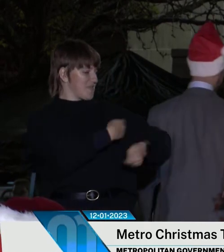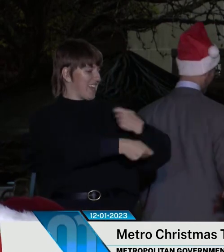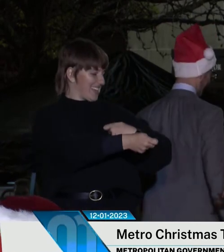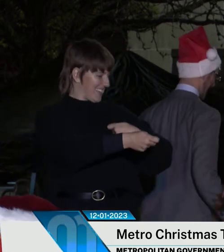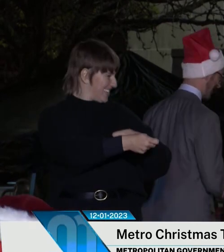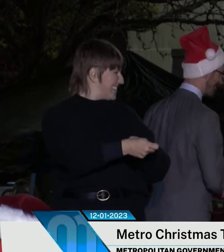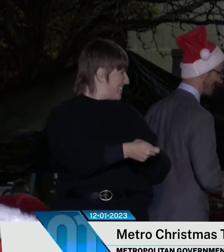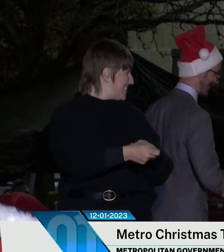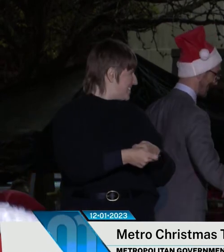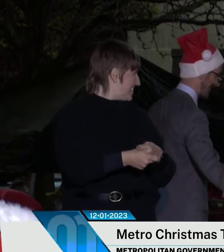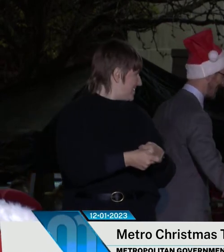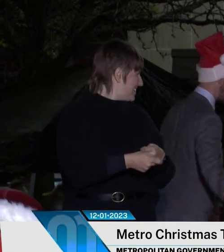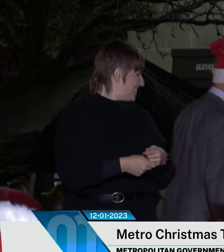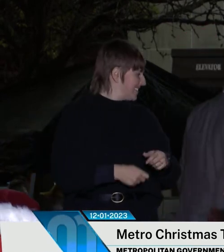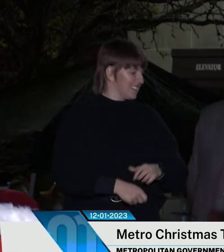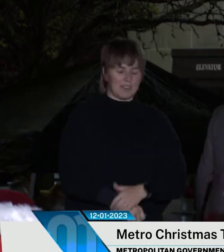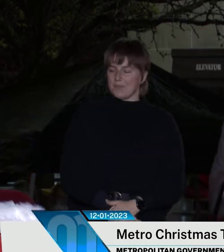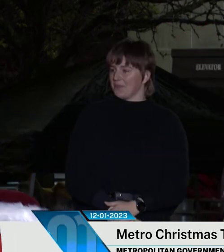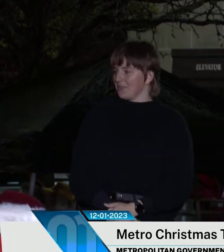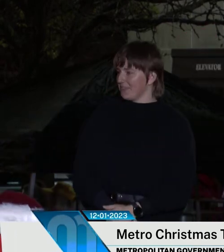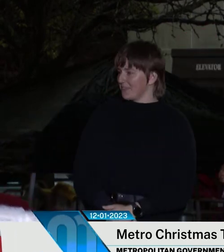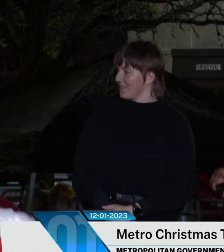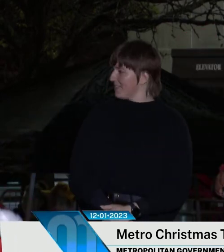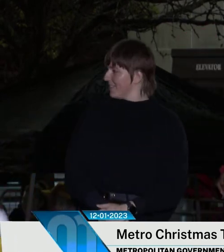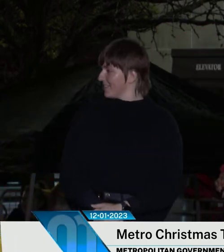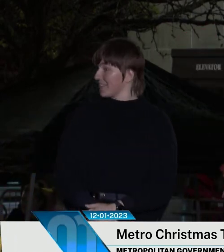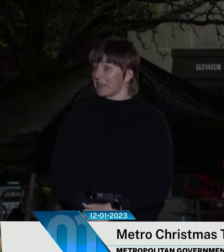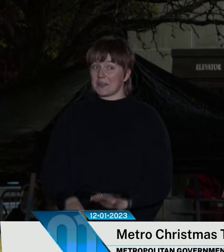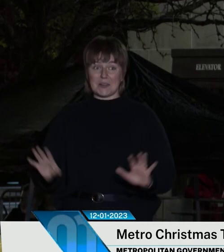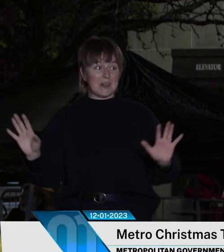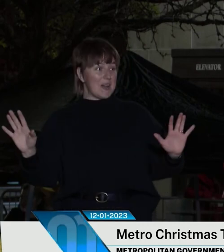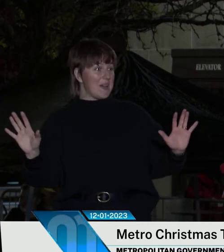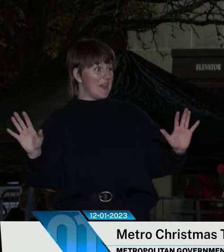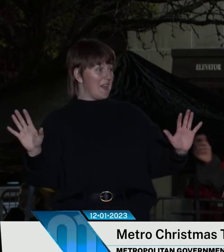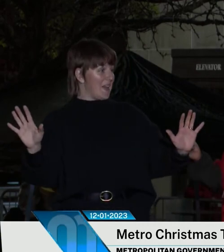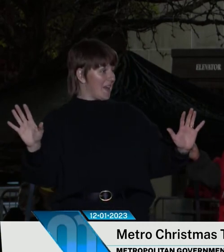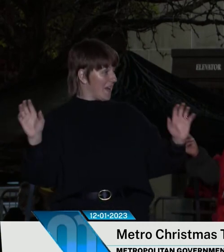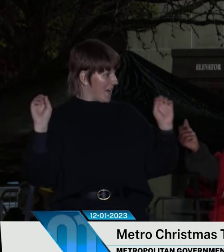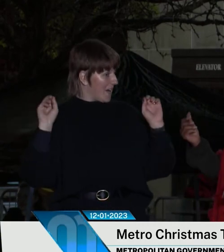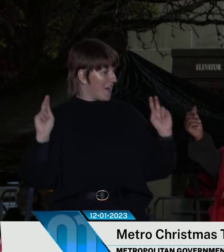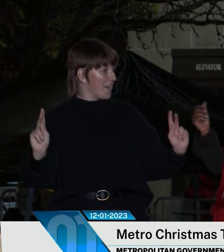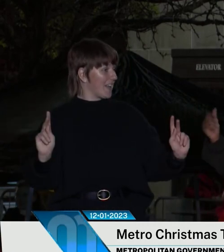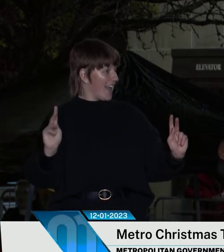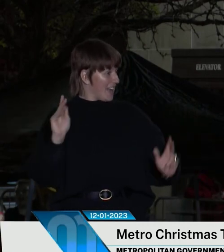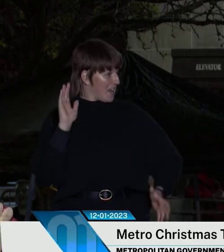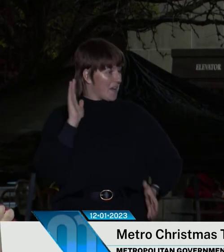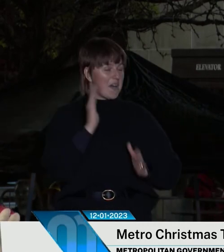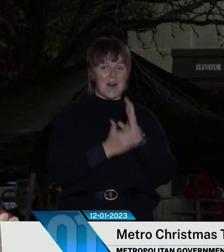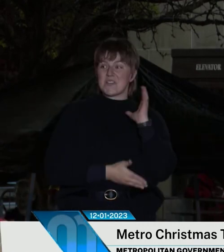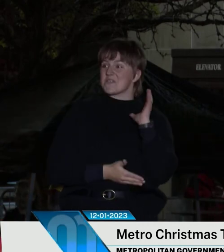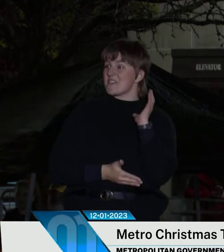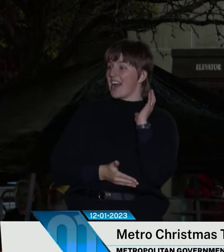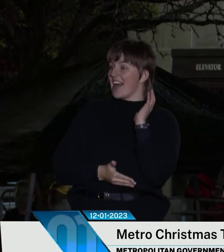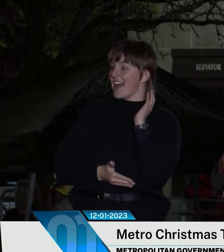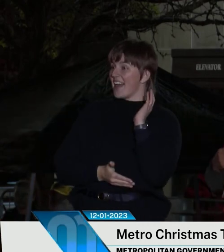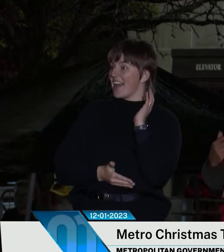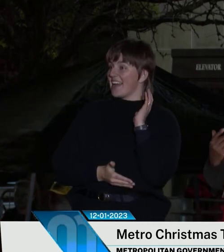BRENDA TAKE OVER THE FINAL MOMENTS. YOU'RE GOING DOWN WITH